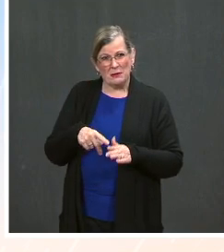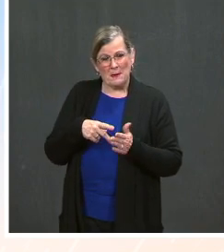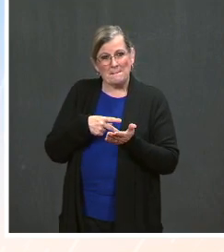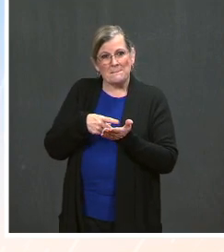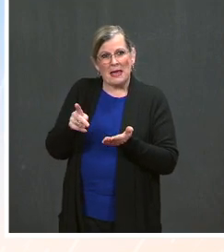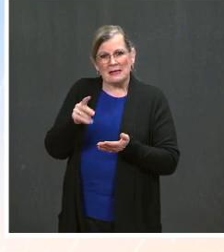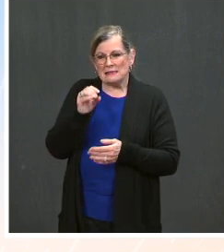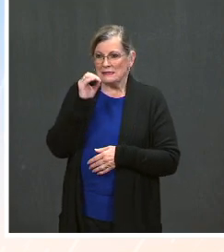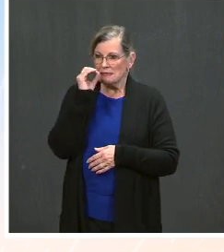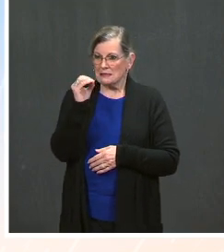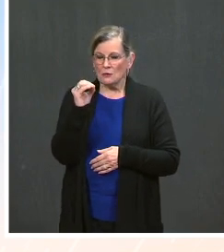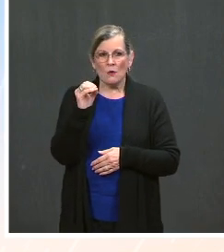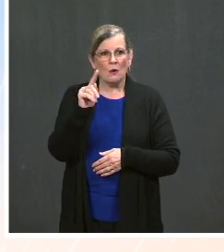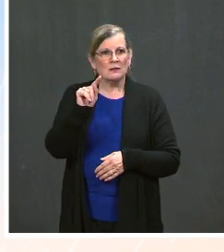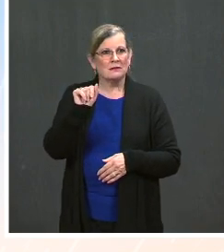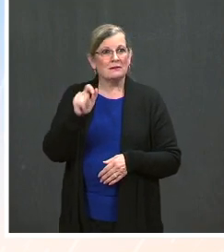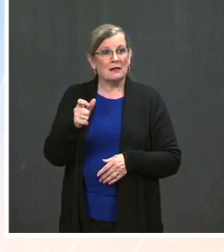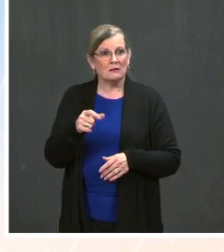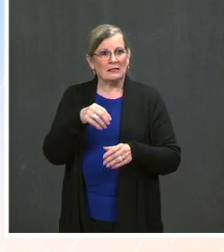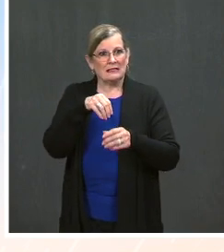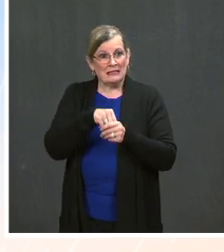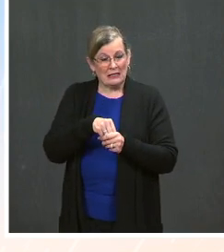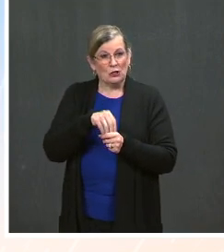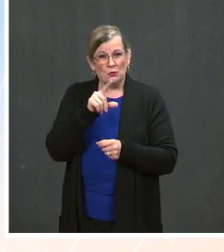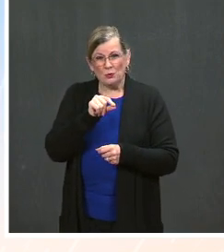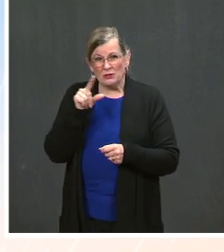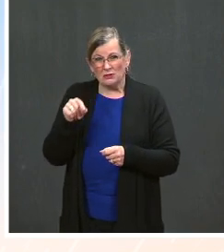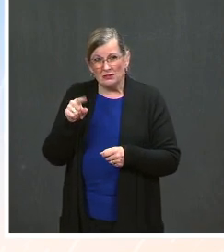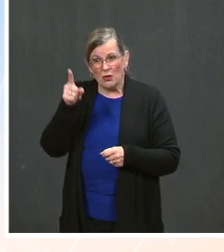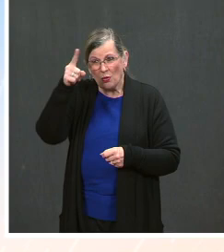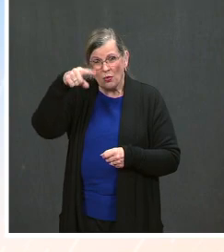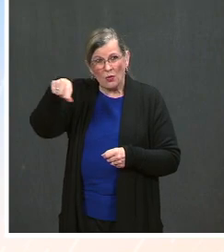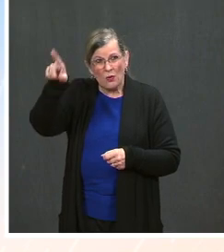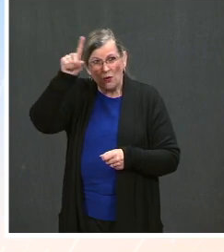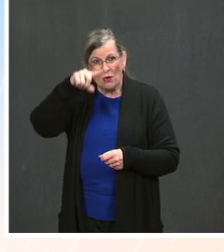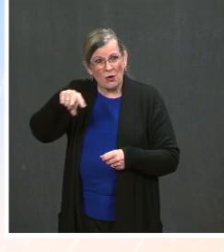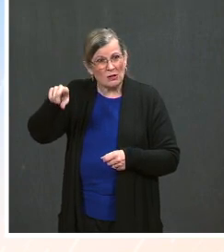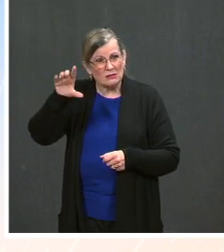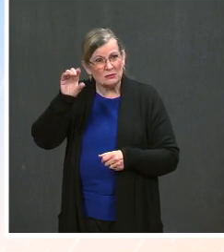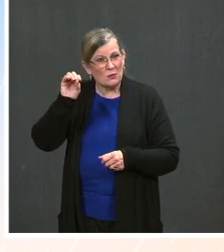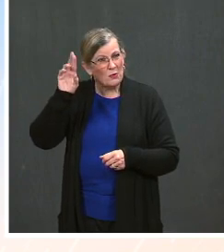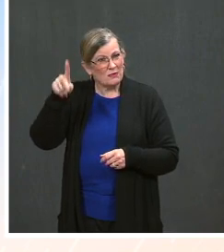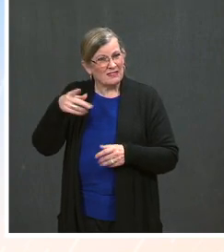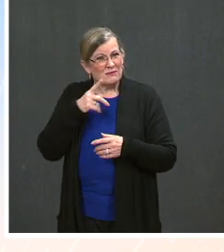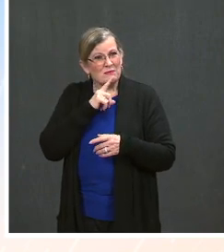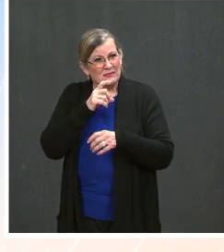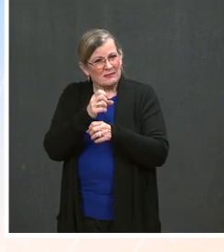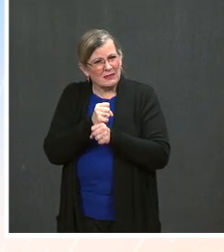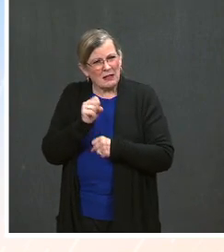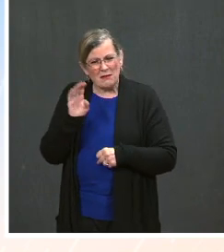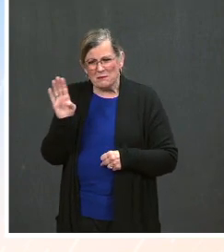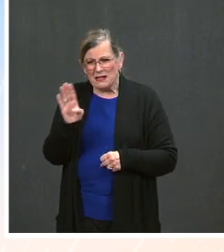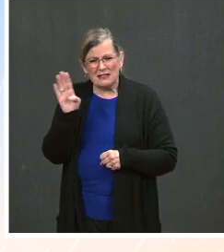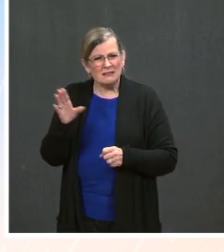In fact, these companies actually received billions of dollars in tax refunds. So we believe they can pay more of their fair share